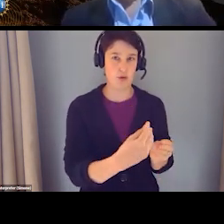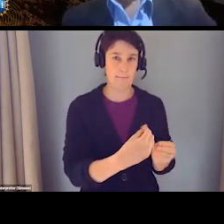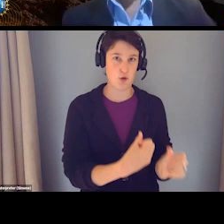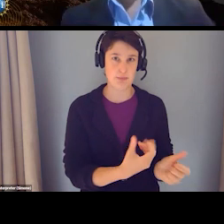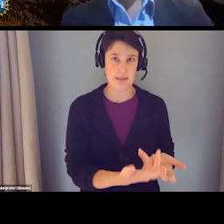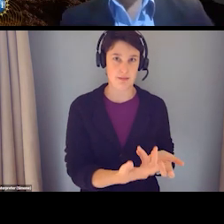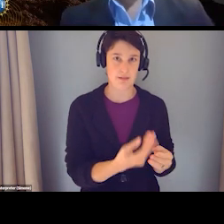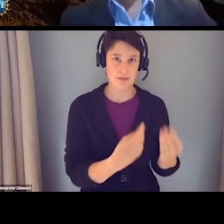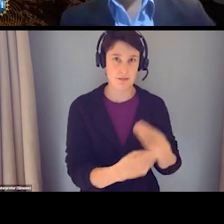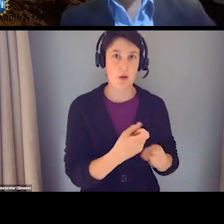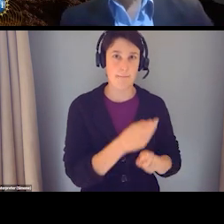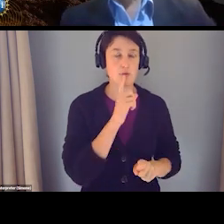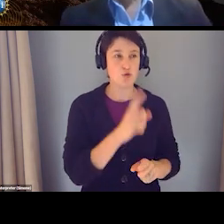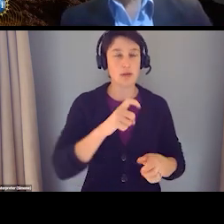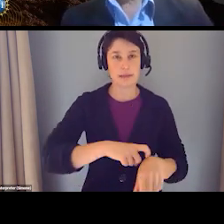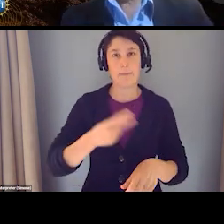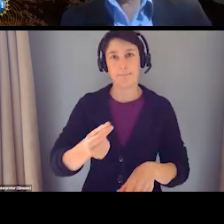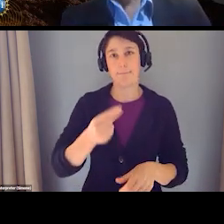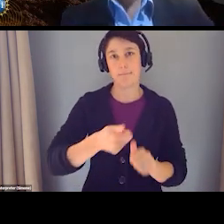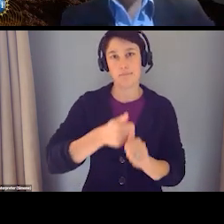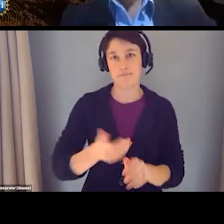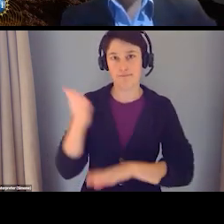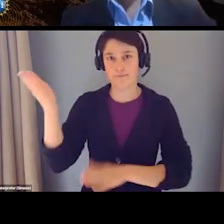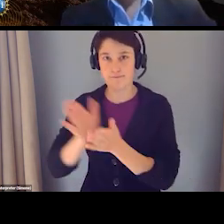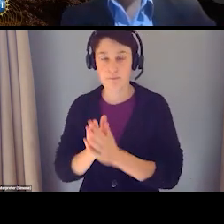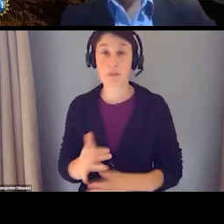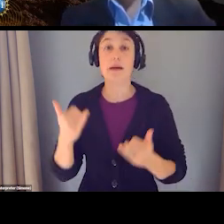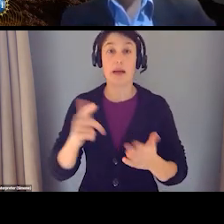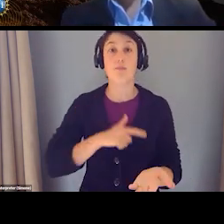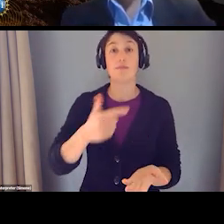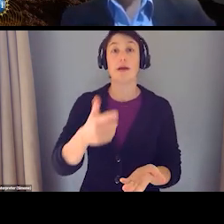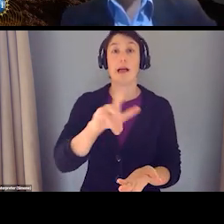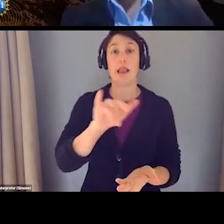And now I believe Liz is going to speak next, so I will hand it off to Liz.